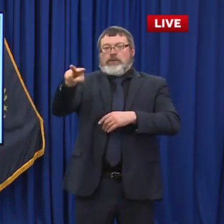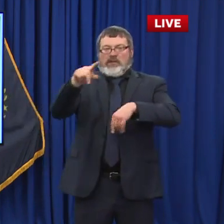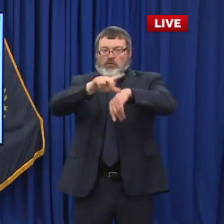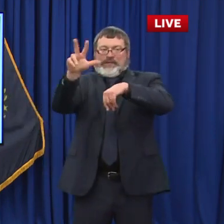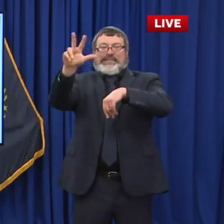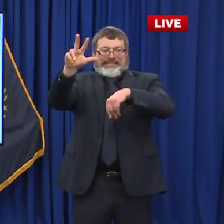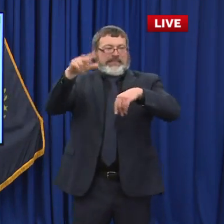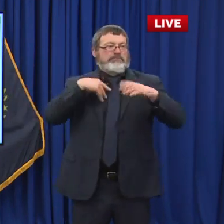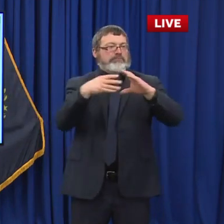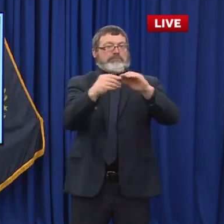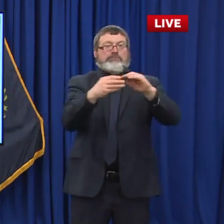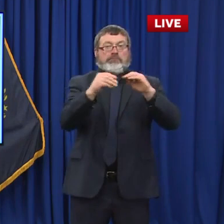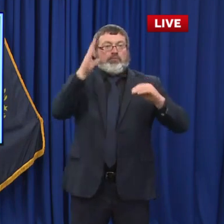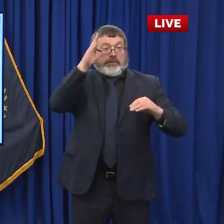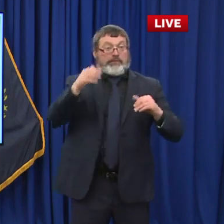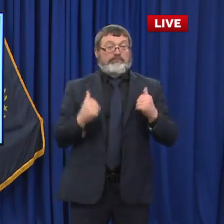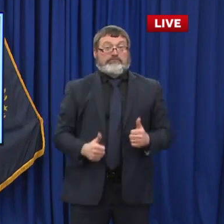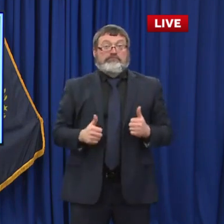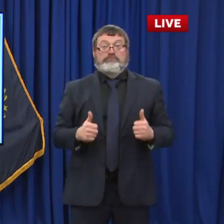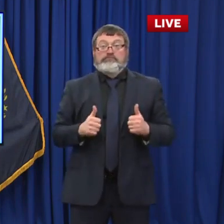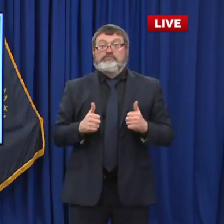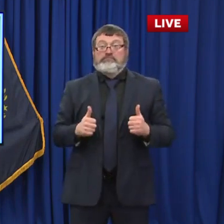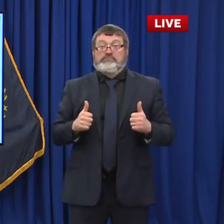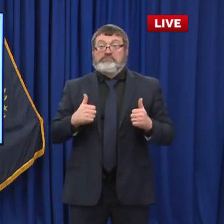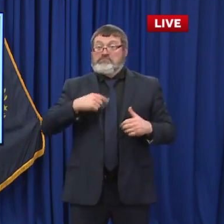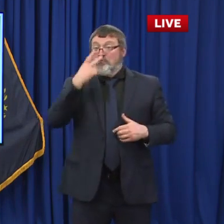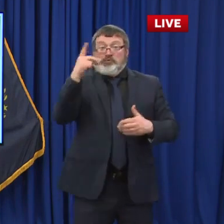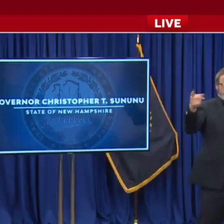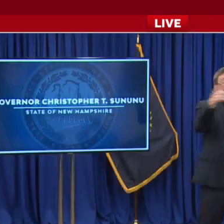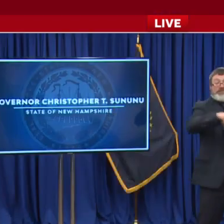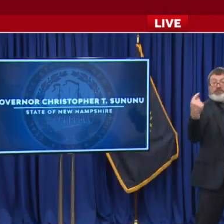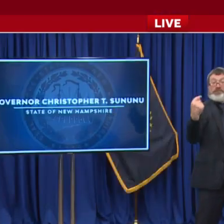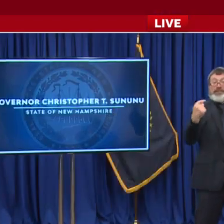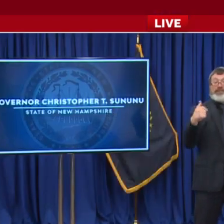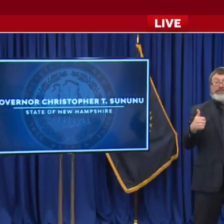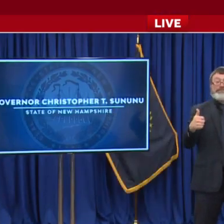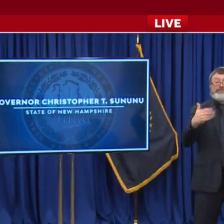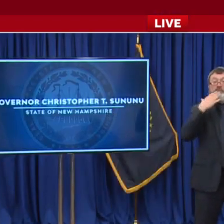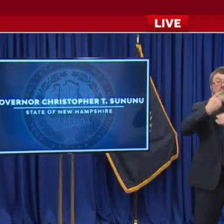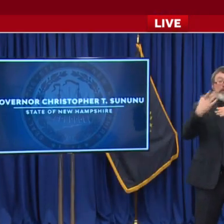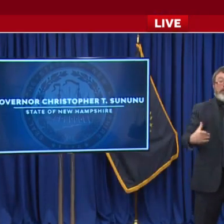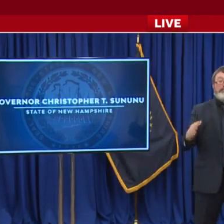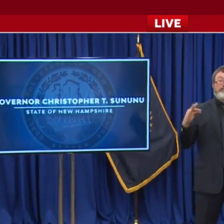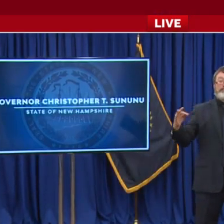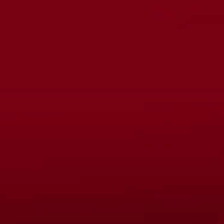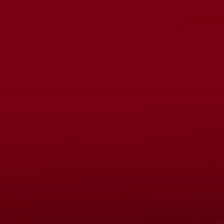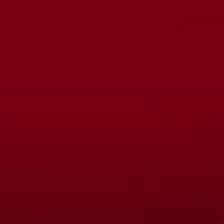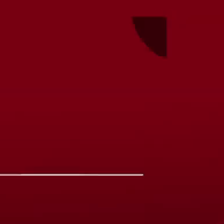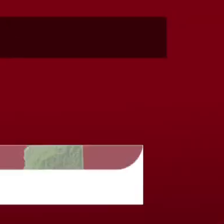HE PROBABLY WOULDN’T BE IDEAL FOR 4A. COVID UPDATE BUT NEXT TUESDAY THE 22ND AT 3 P.M. IS WHEN WE WILL BE BACK. THANK YOU GUYS.